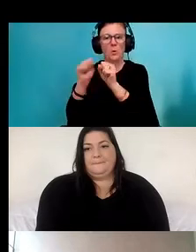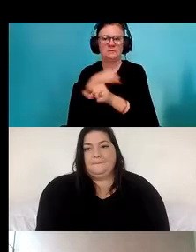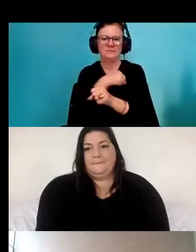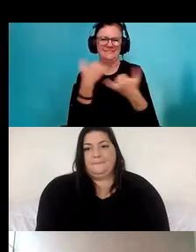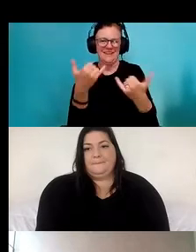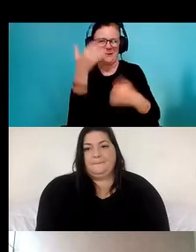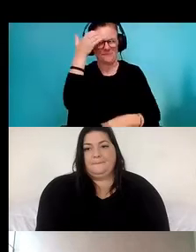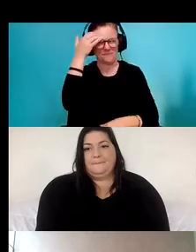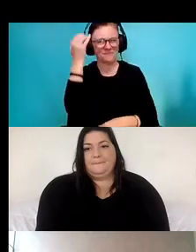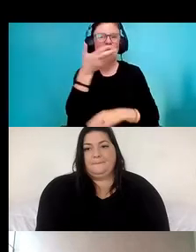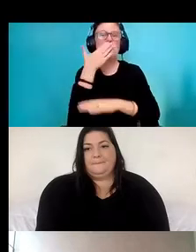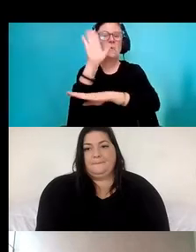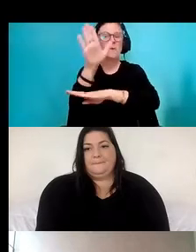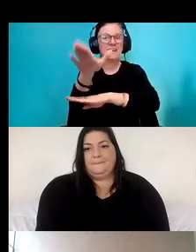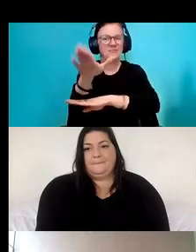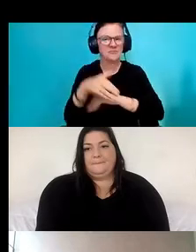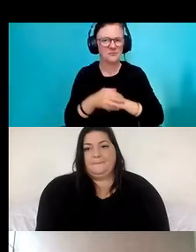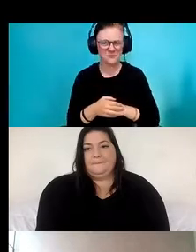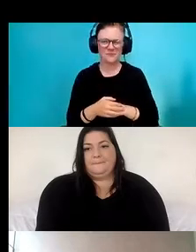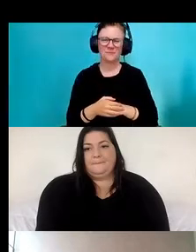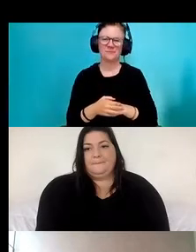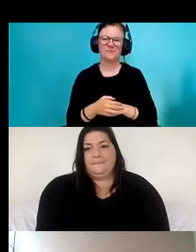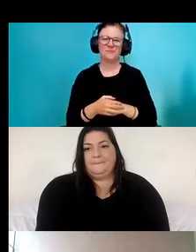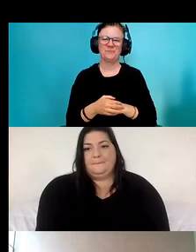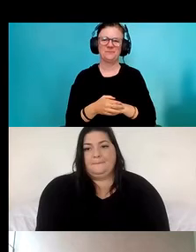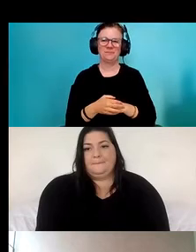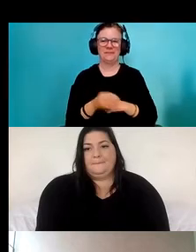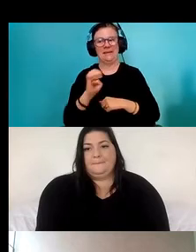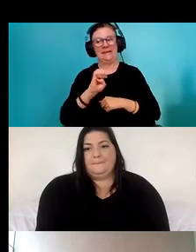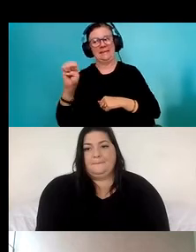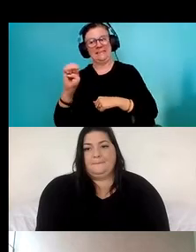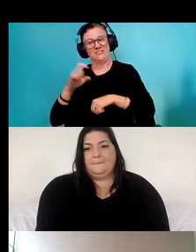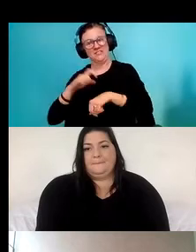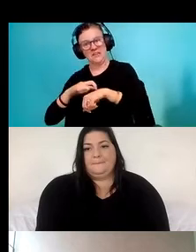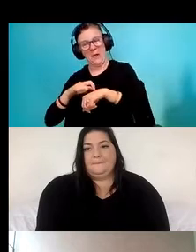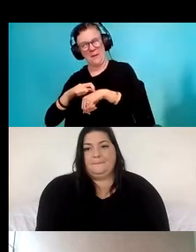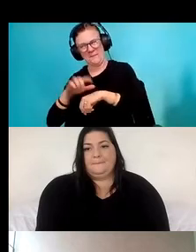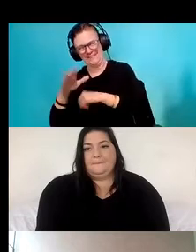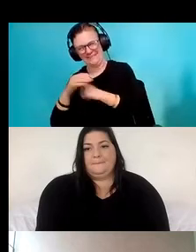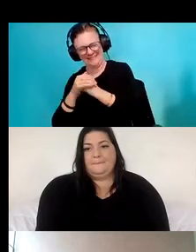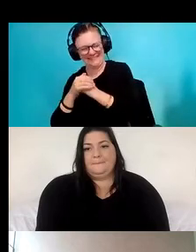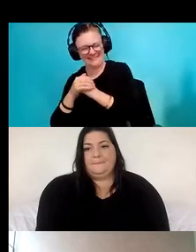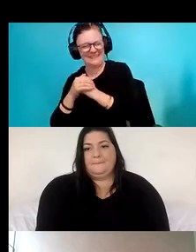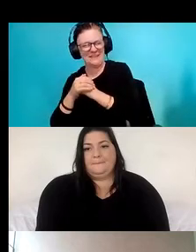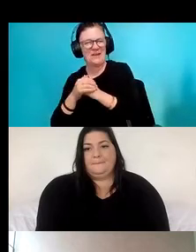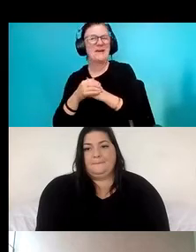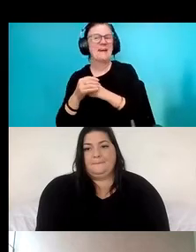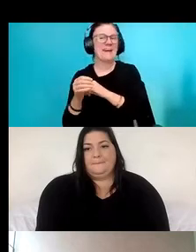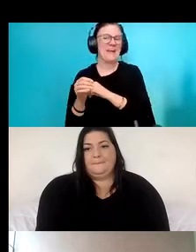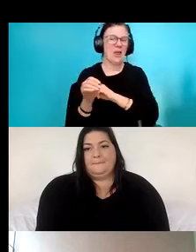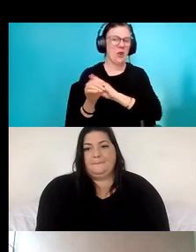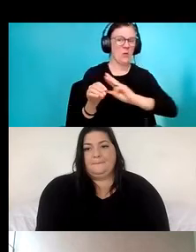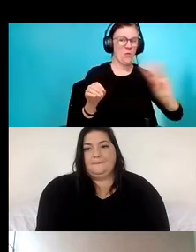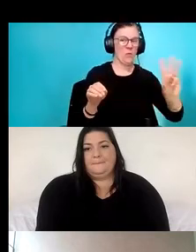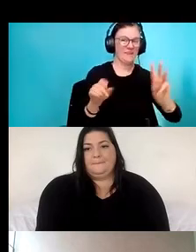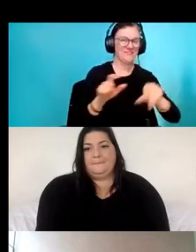Good afternoon to everyone out here in Eastern time with me, and good morning to all y'all further west.